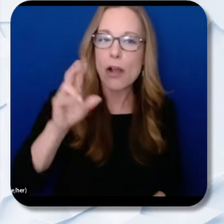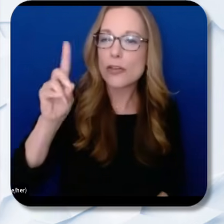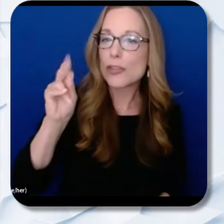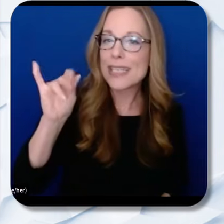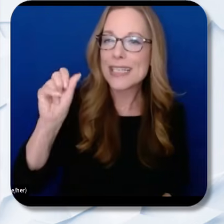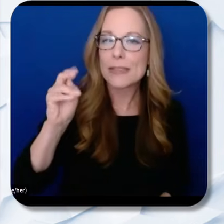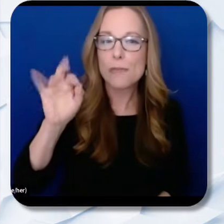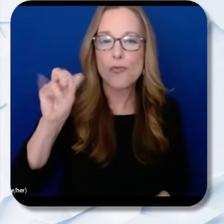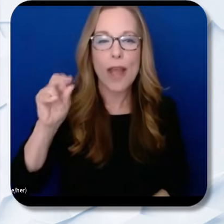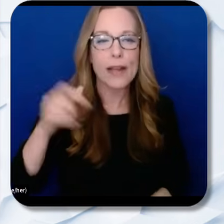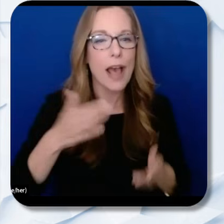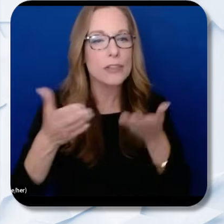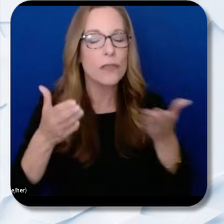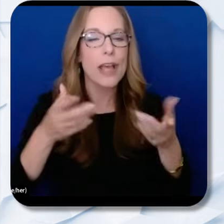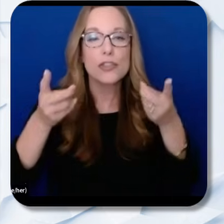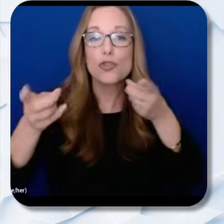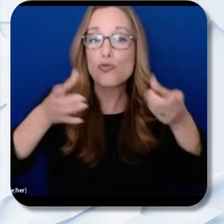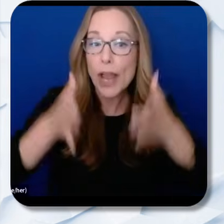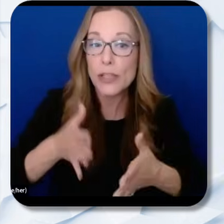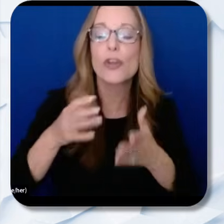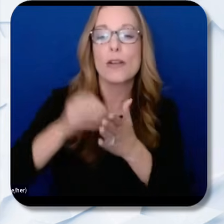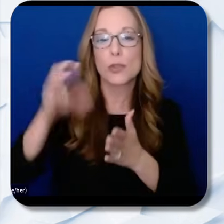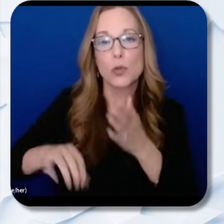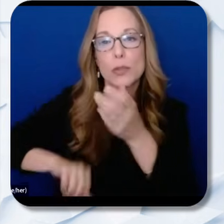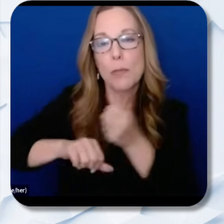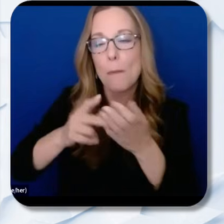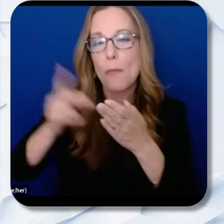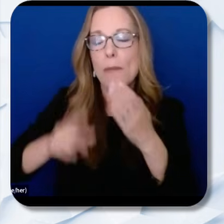Director of Student Support Programs for the Los Angeles Unified School District,